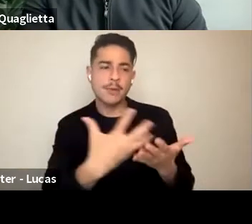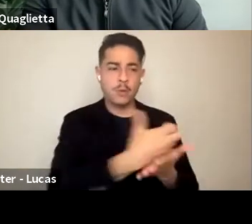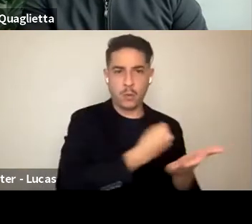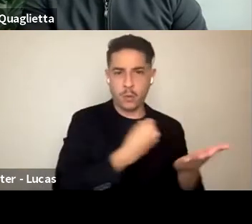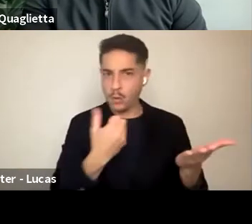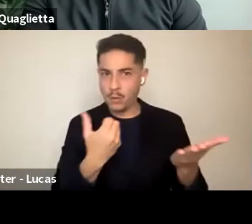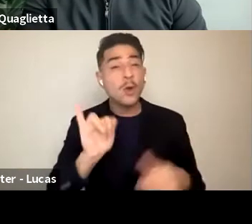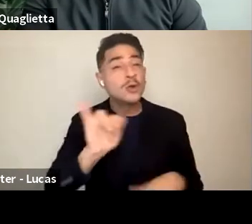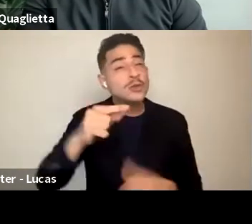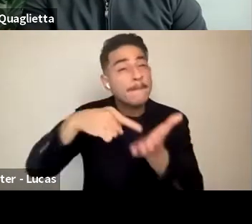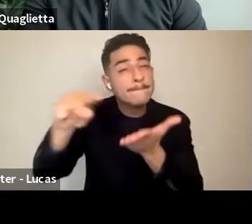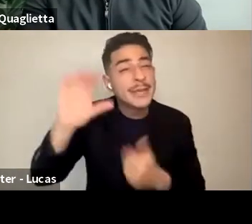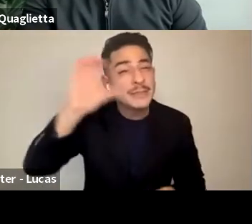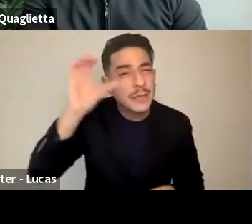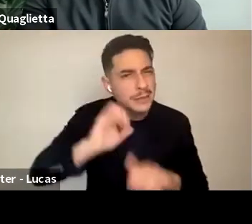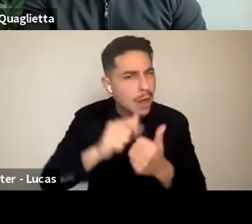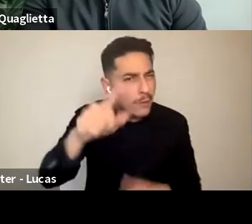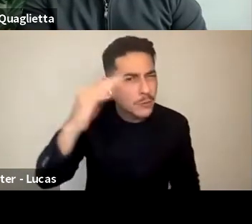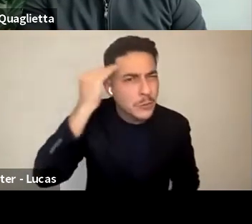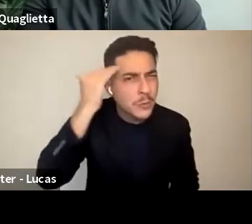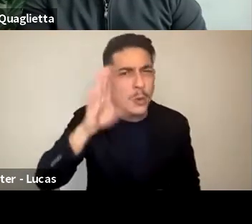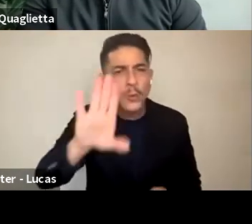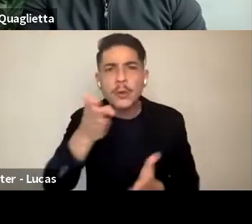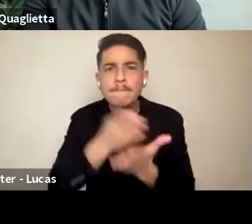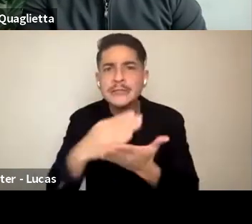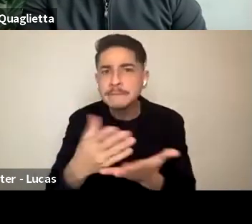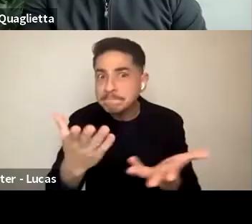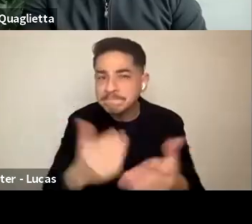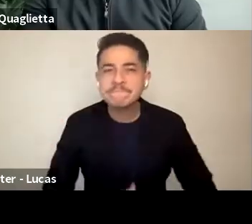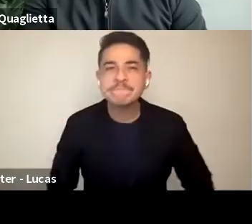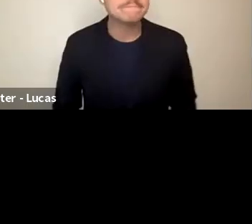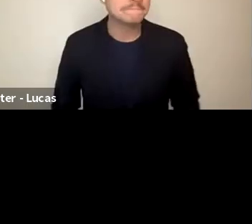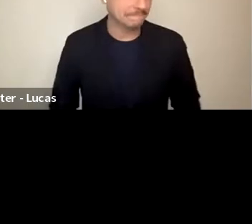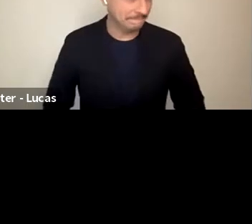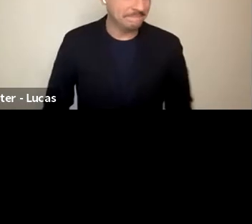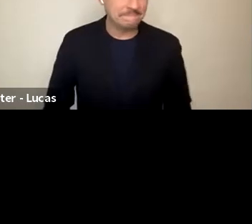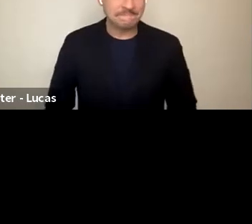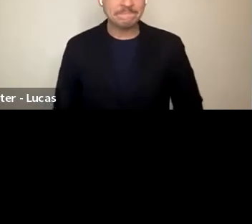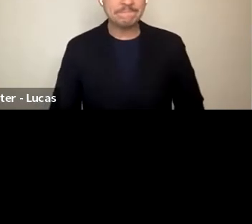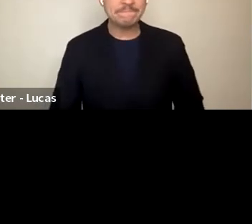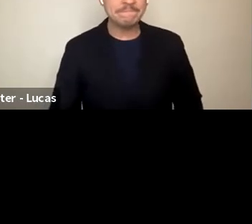How do you know what your budget is for paid search? So, Jordan, Eric, either one of you. Okay.